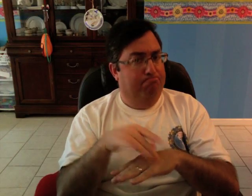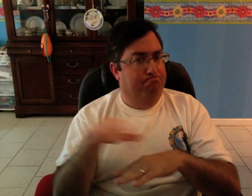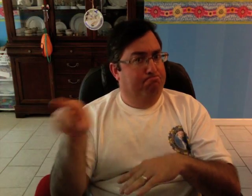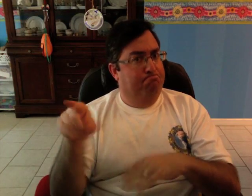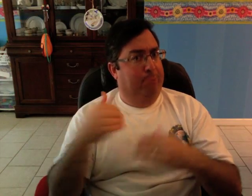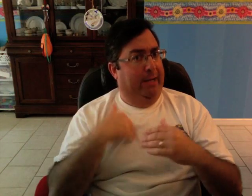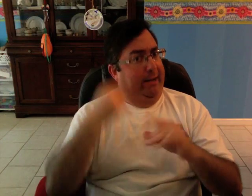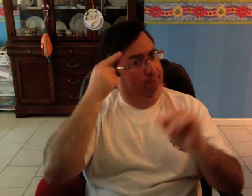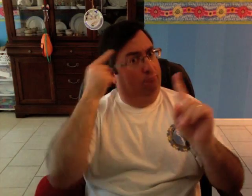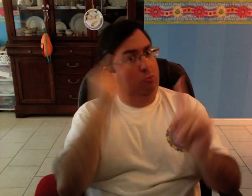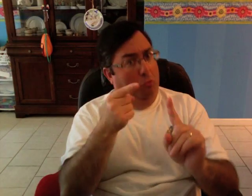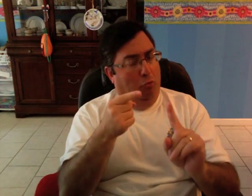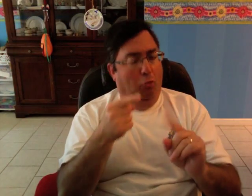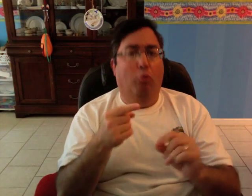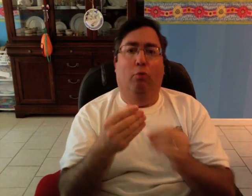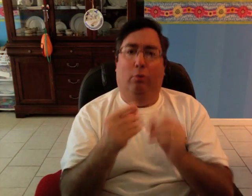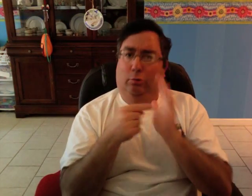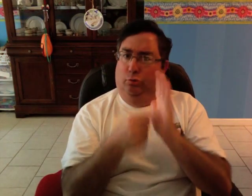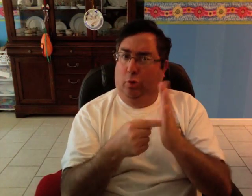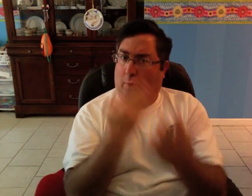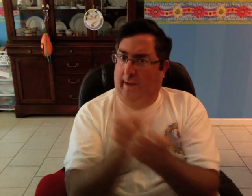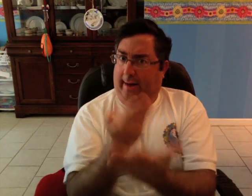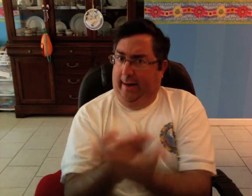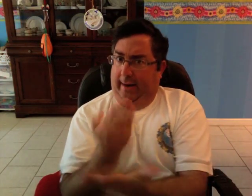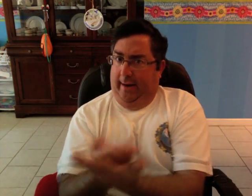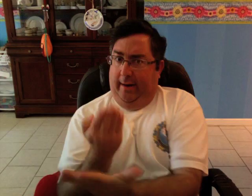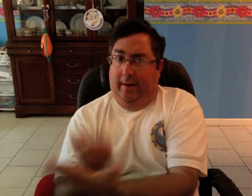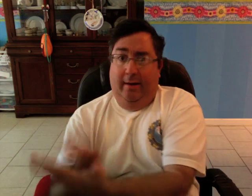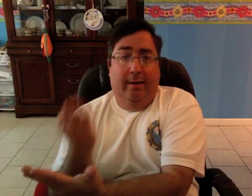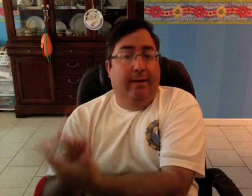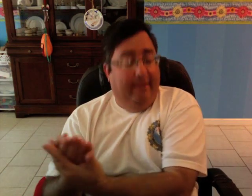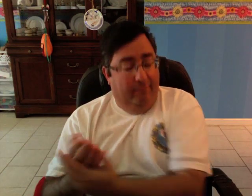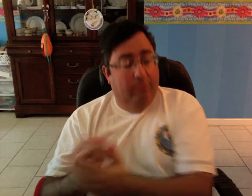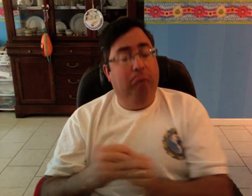AGB does have this goal, and they've shown the evidence.